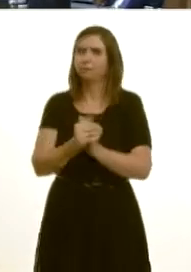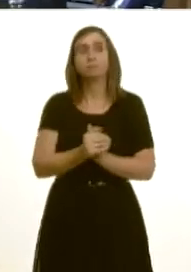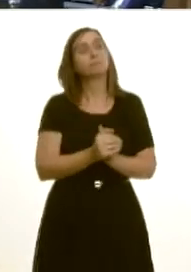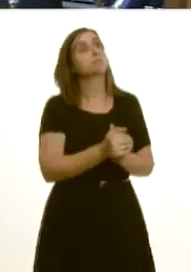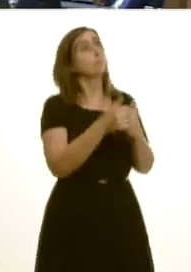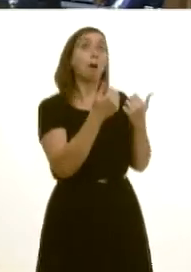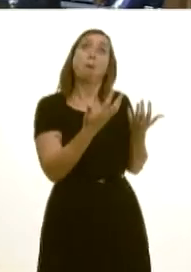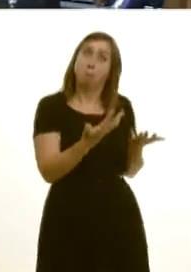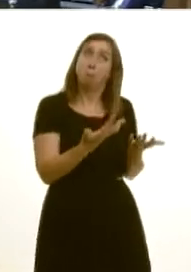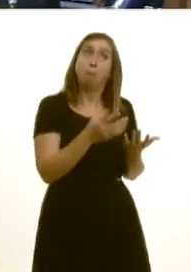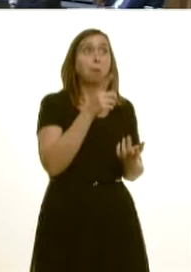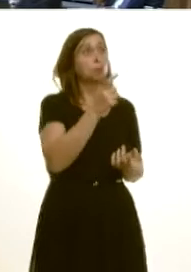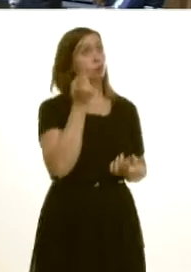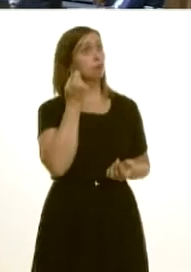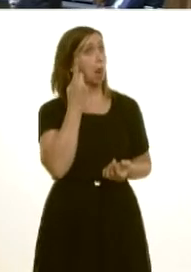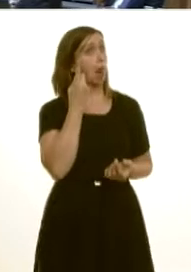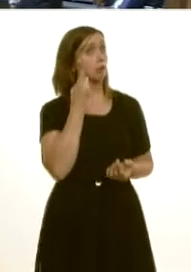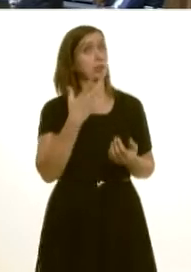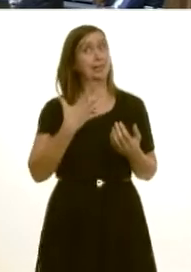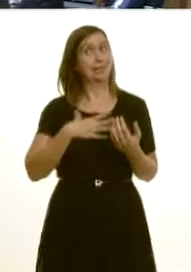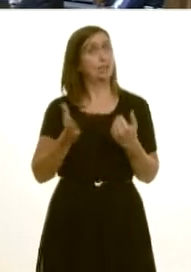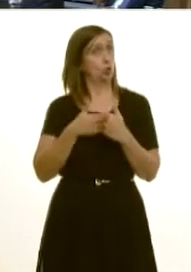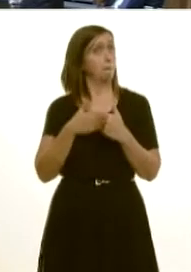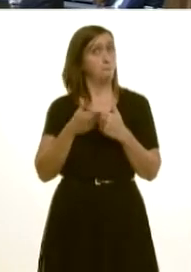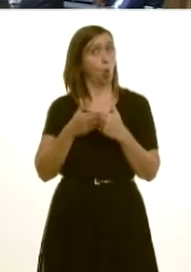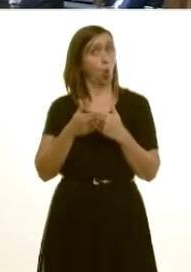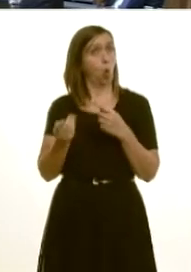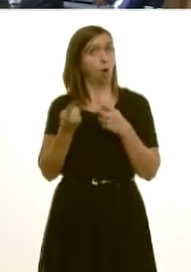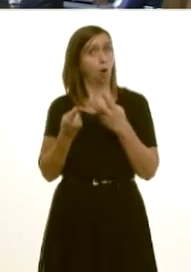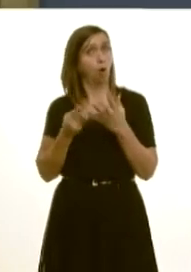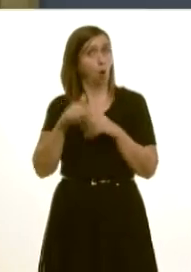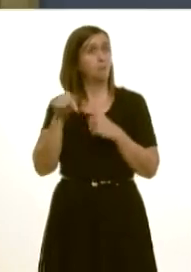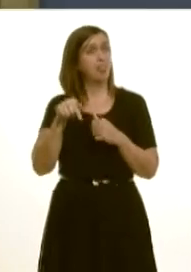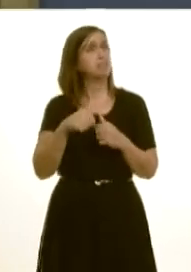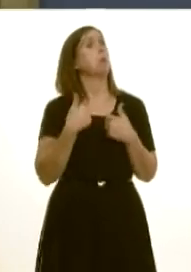Minister at least recognises that more needs to be done on this question. As his Government